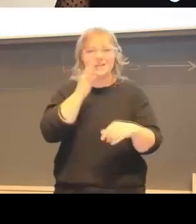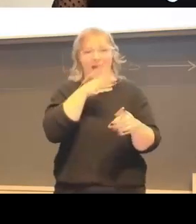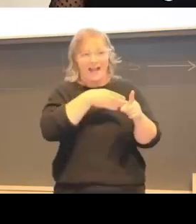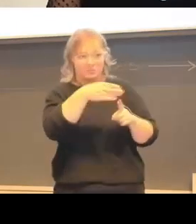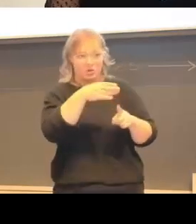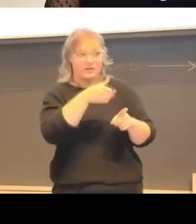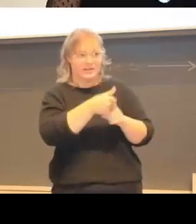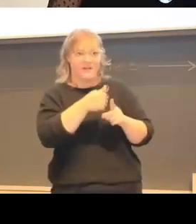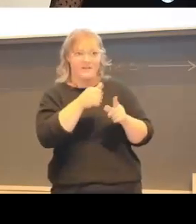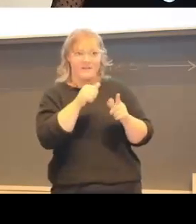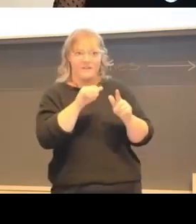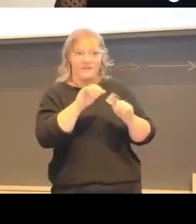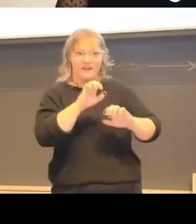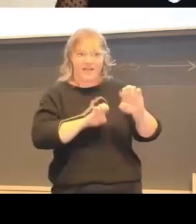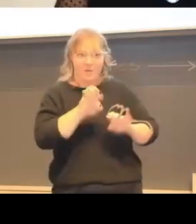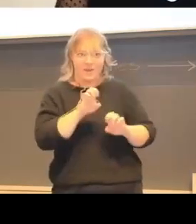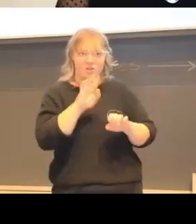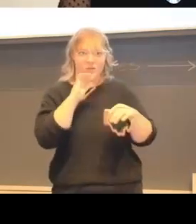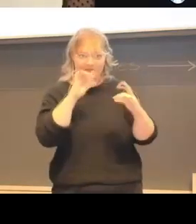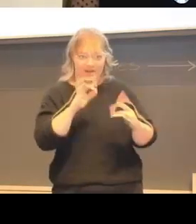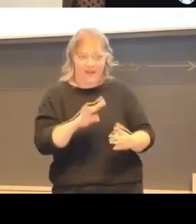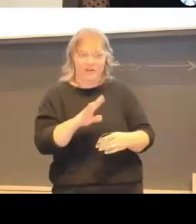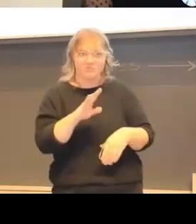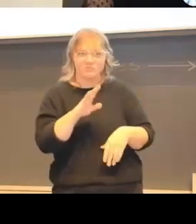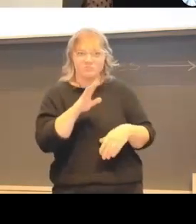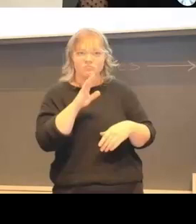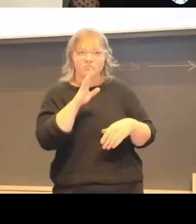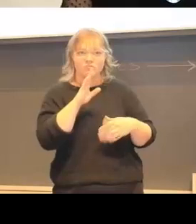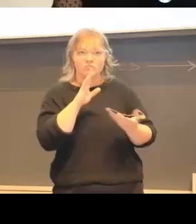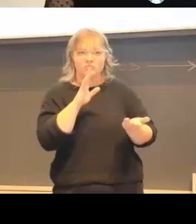how feedback was delivered would be most aligned while the learner being assessed might be kinder